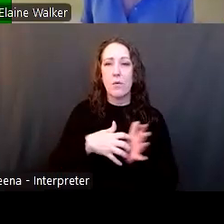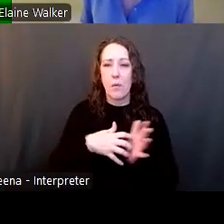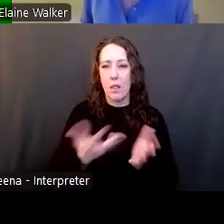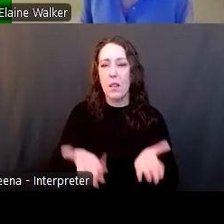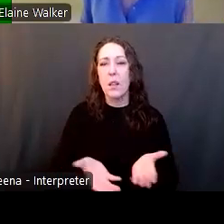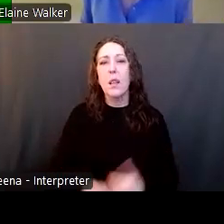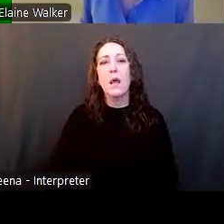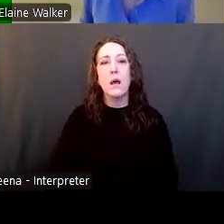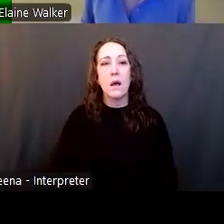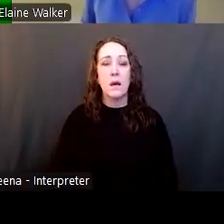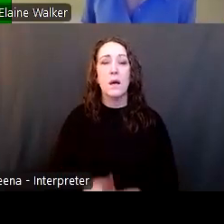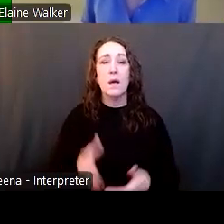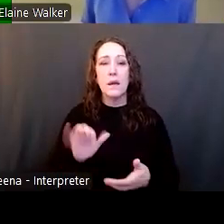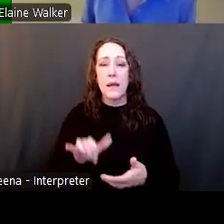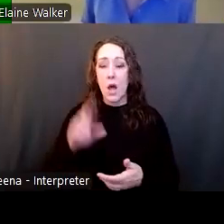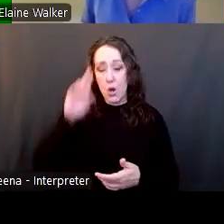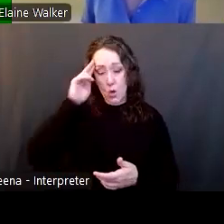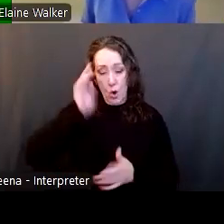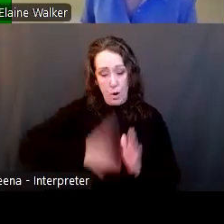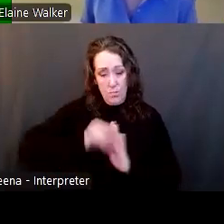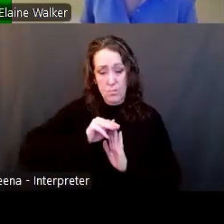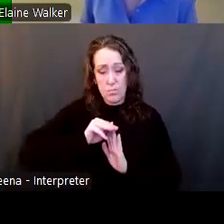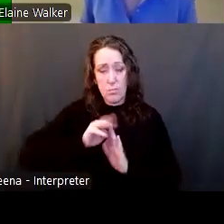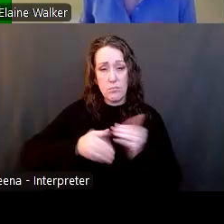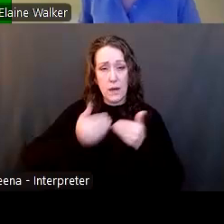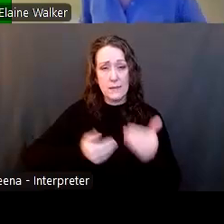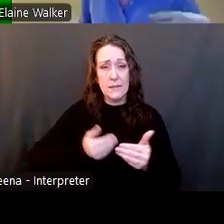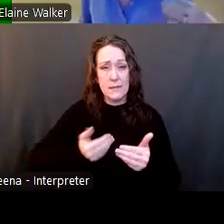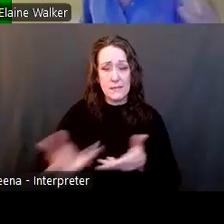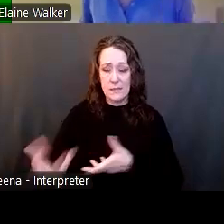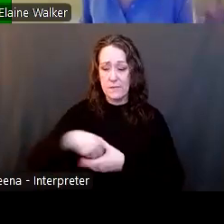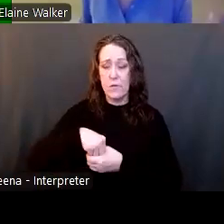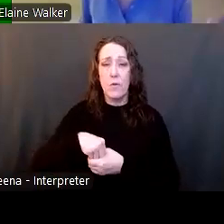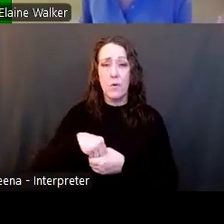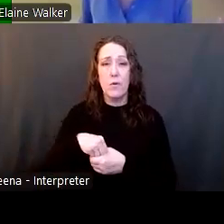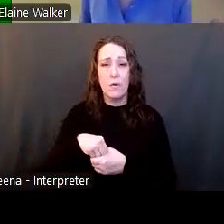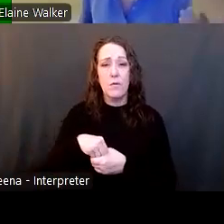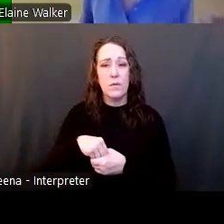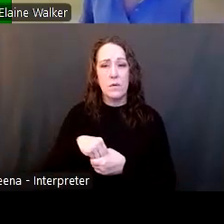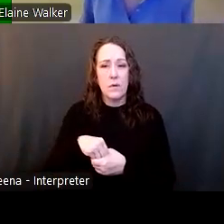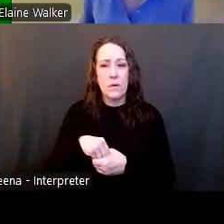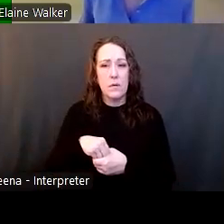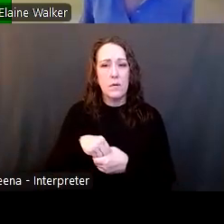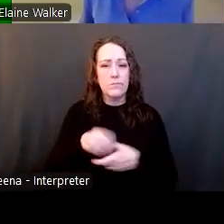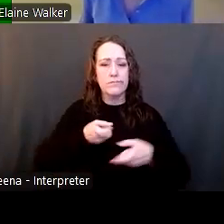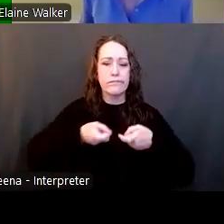and that neuromaturational processes are involved in moderating the expression of